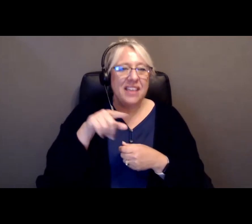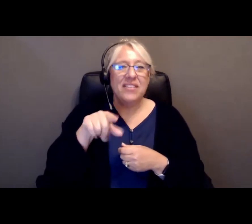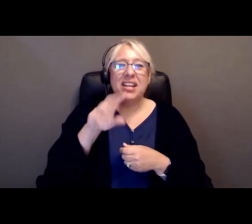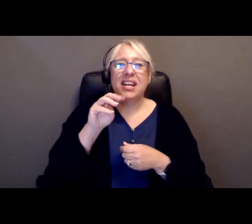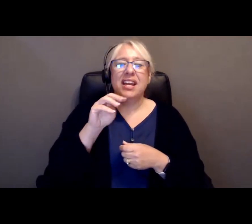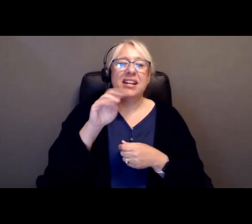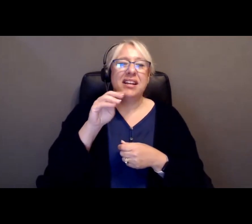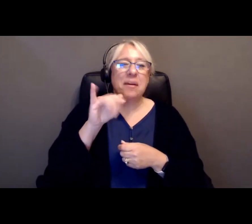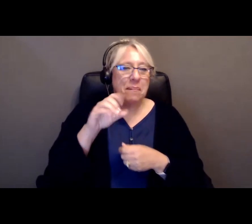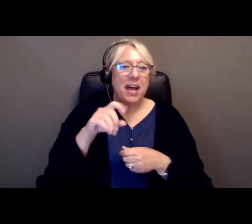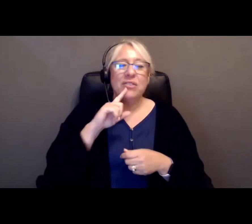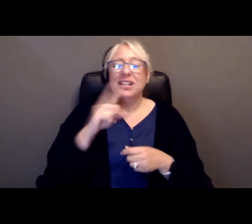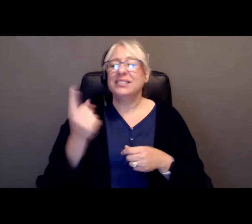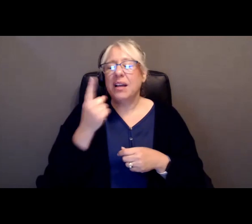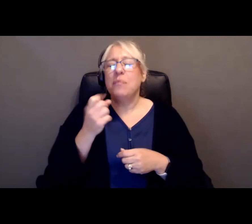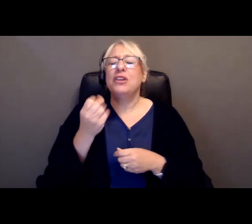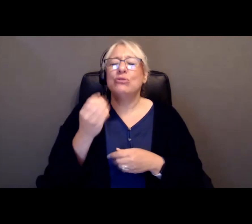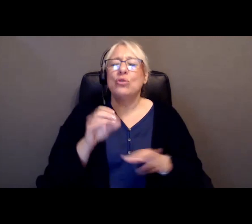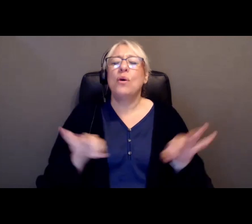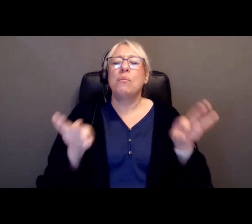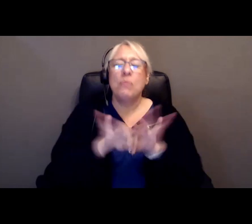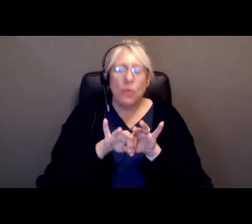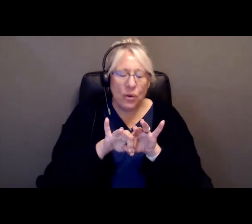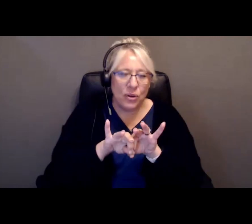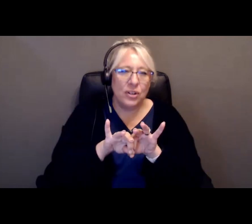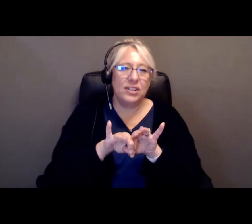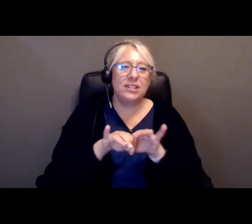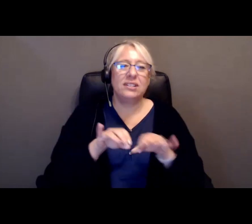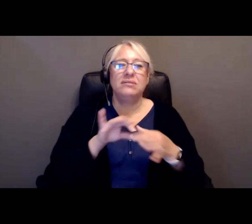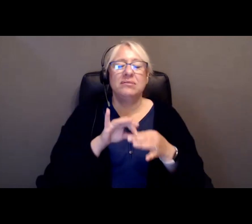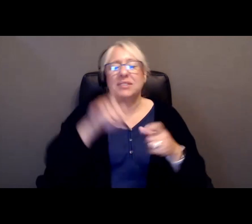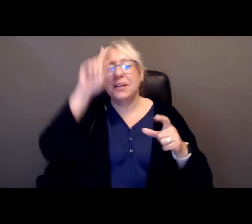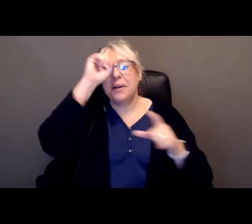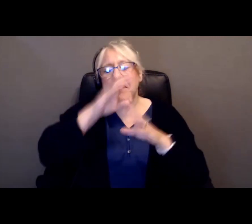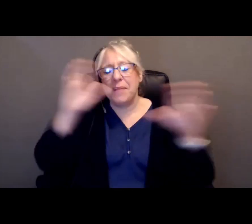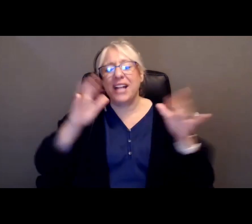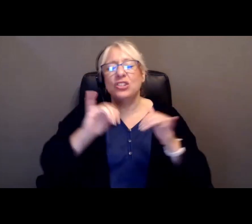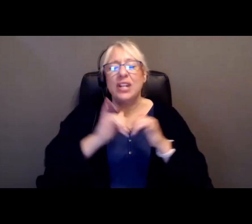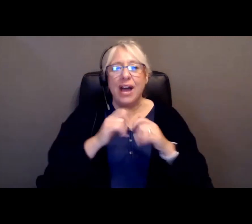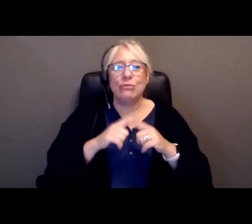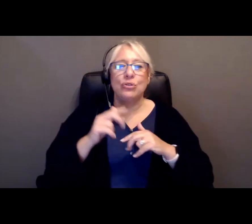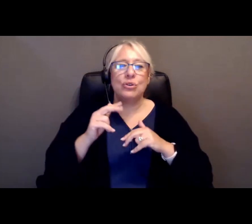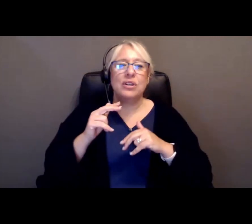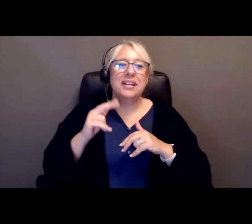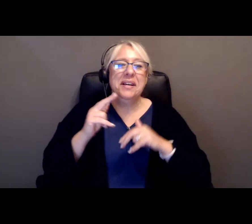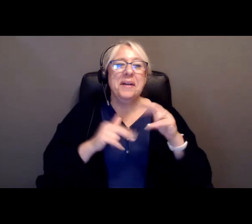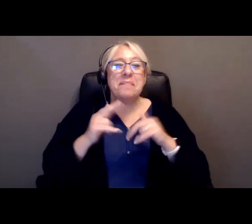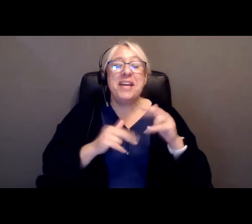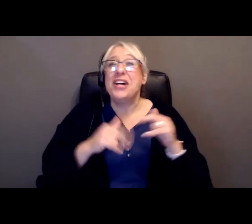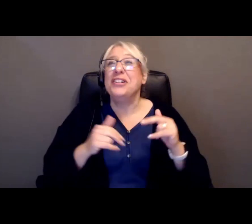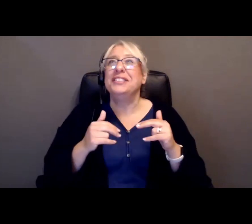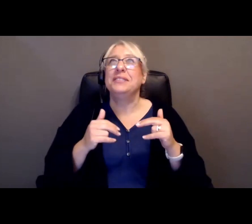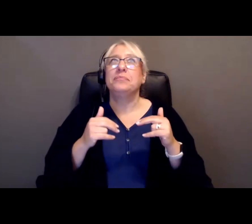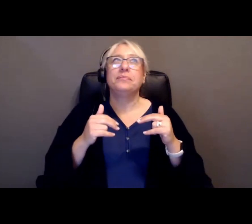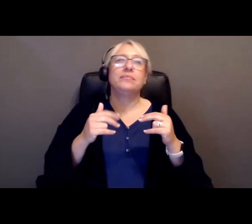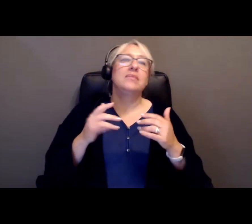there's something so important about imagining how to build megaphones so that disability